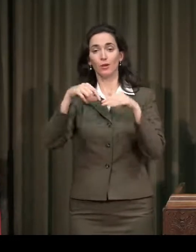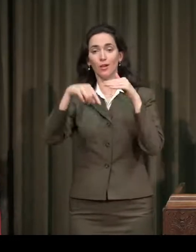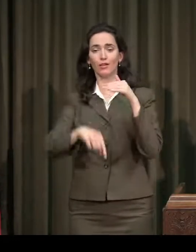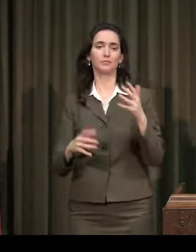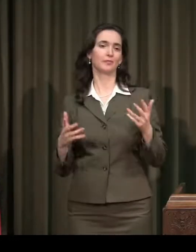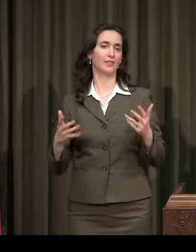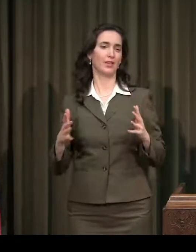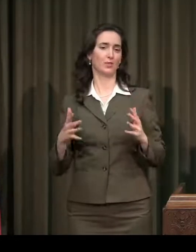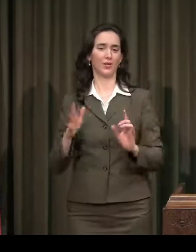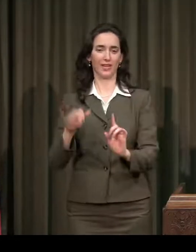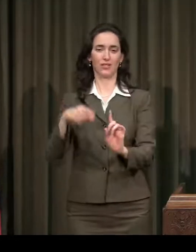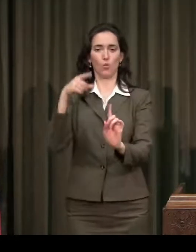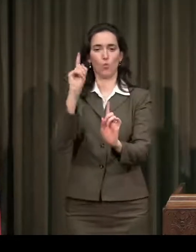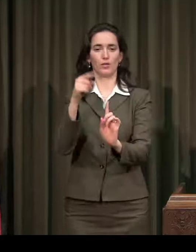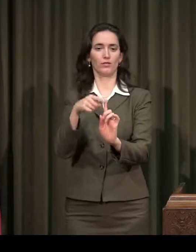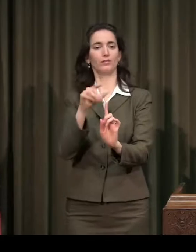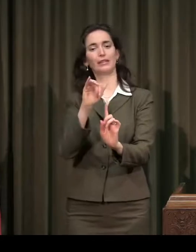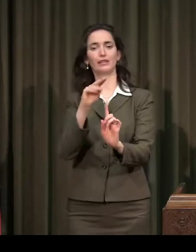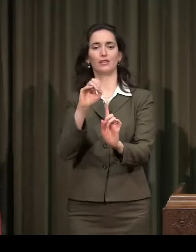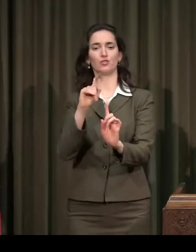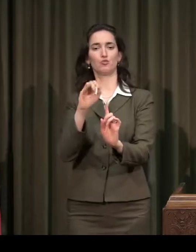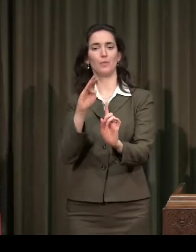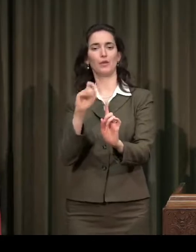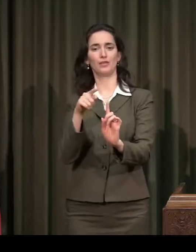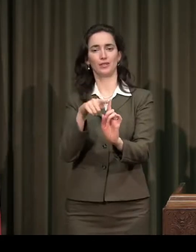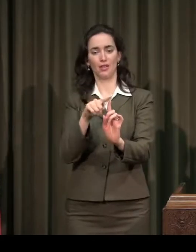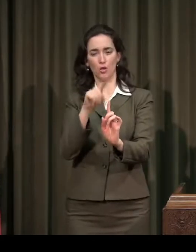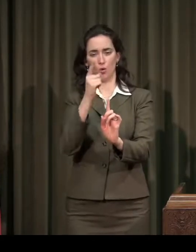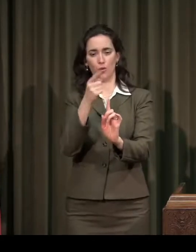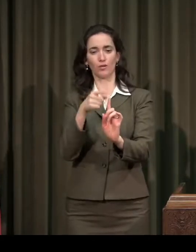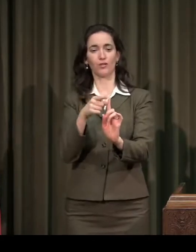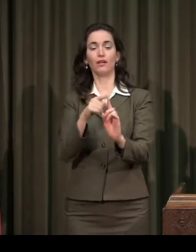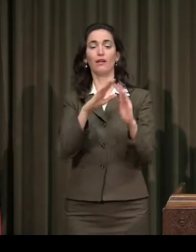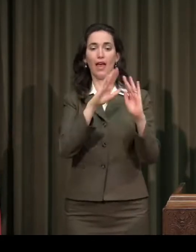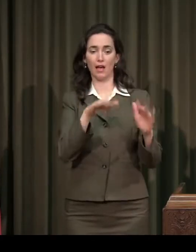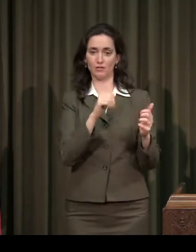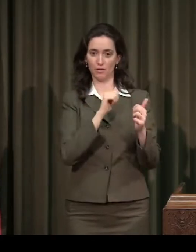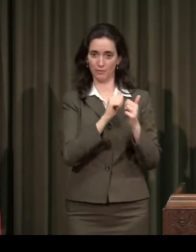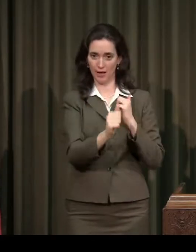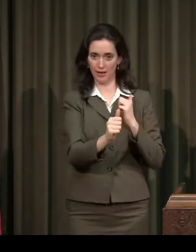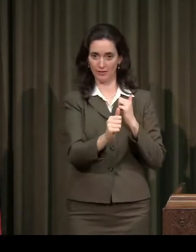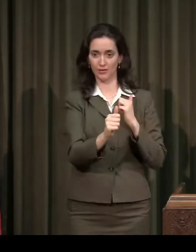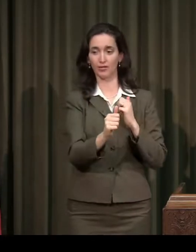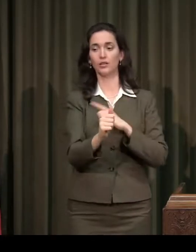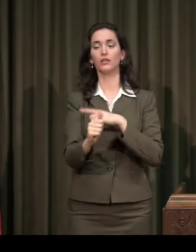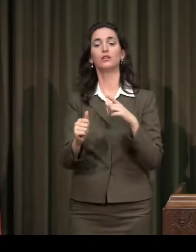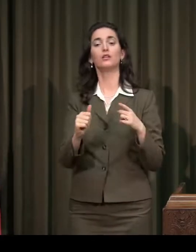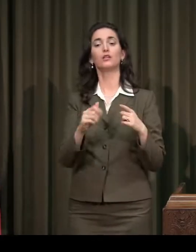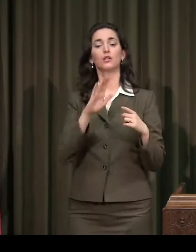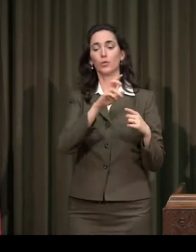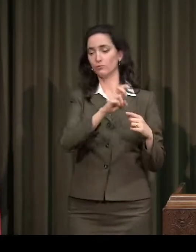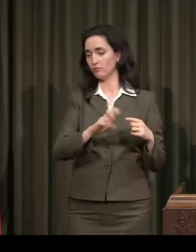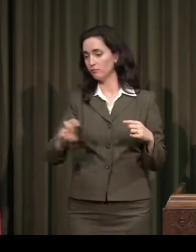one instrument that has been passed by the house that the senate will receive I